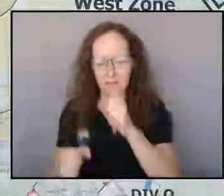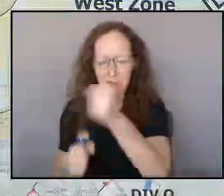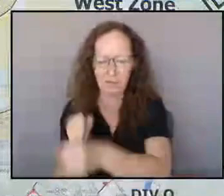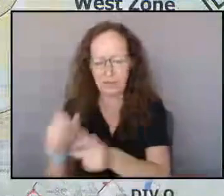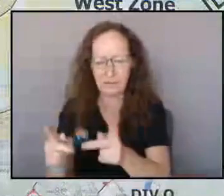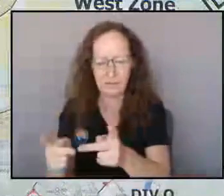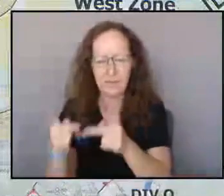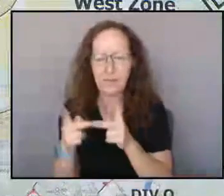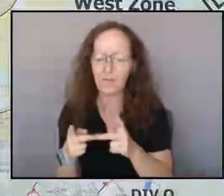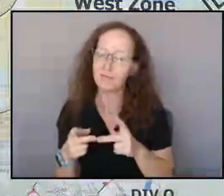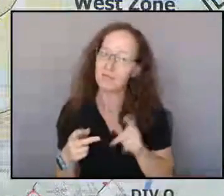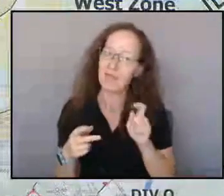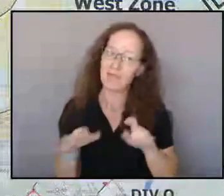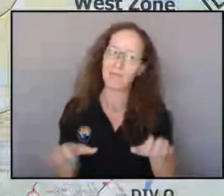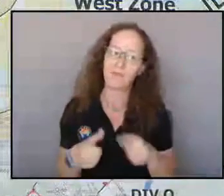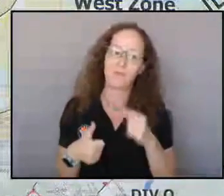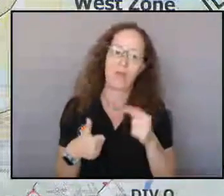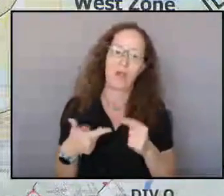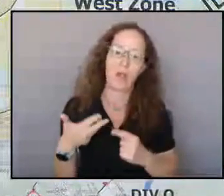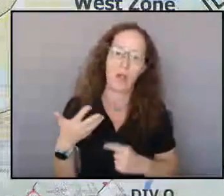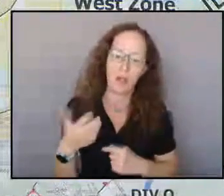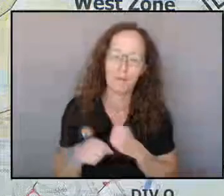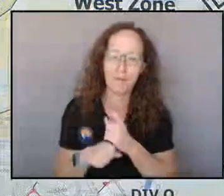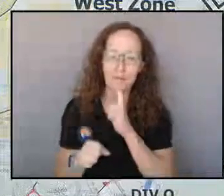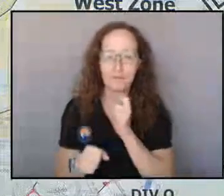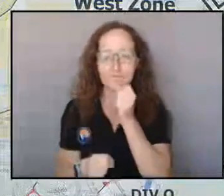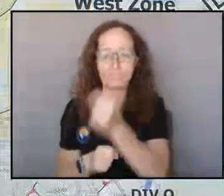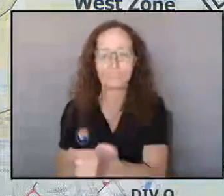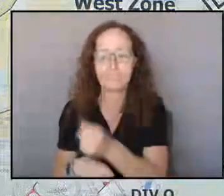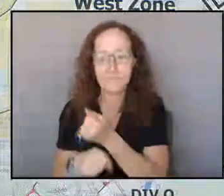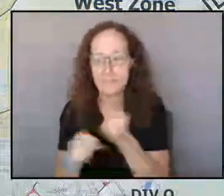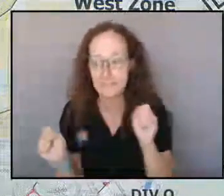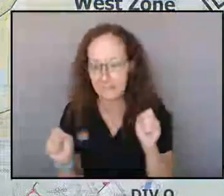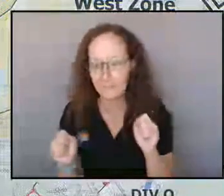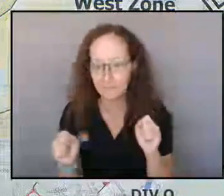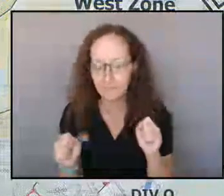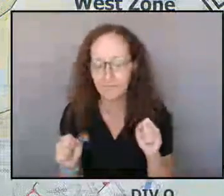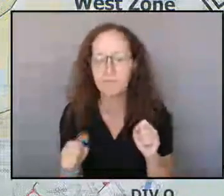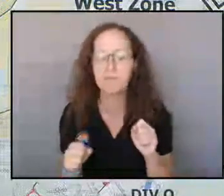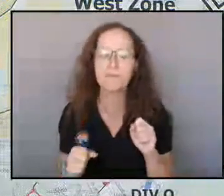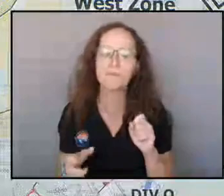NEEDED TO OCCUR TO MAKE SURE WE COULD DO THAT SAFELY